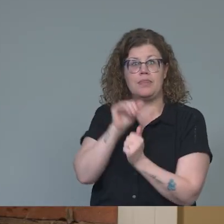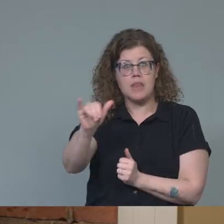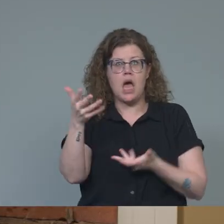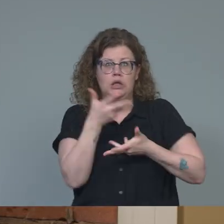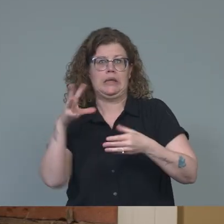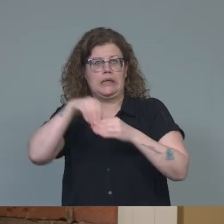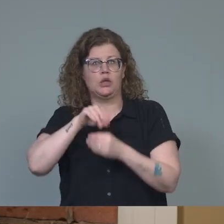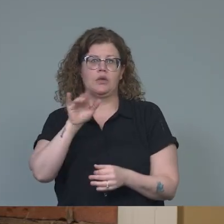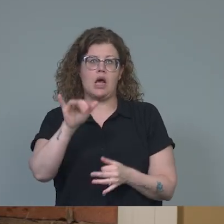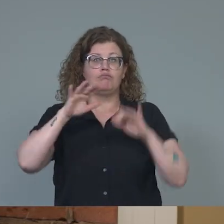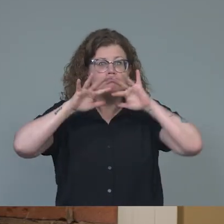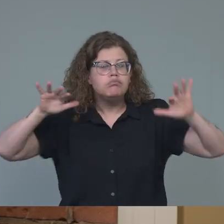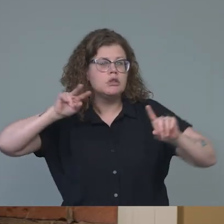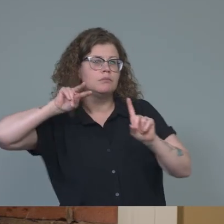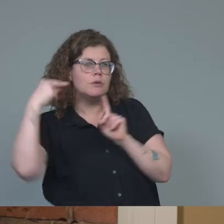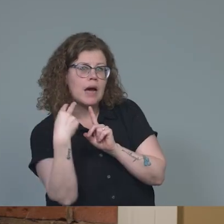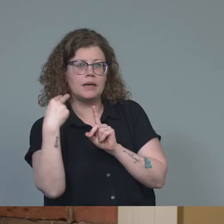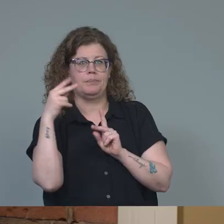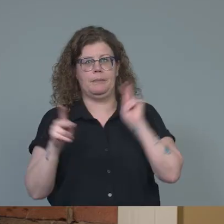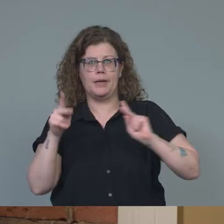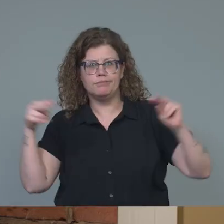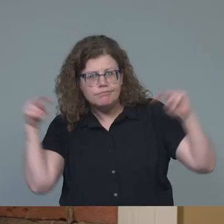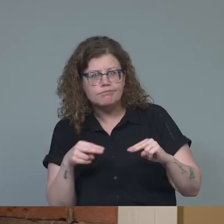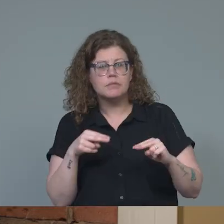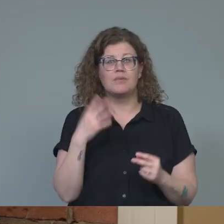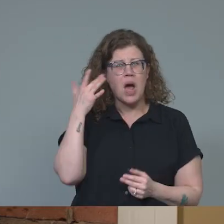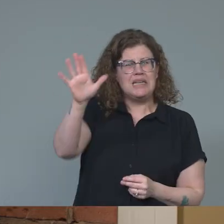aspects of the project, and that we're advised by Elders and Knowledge Keepers throughout,